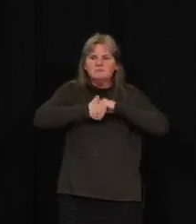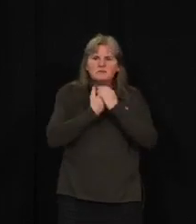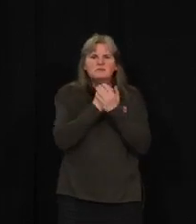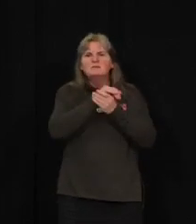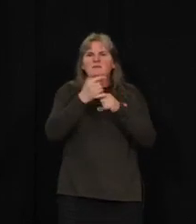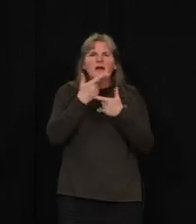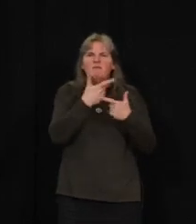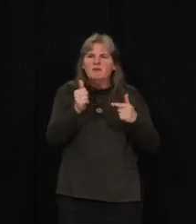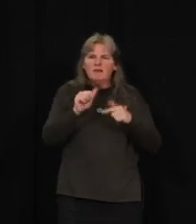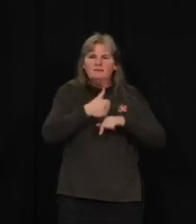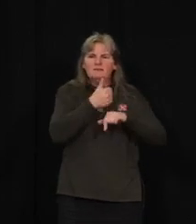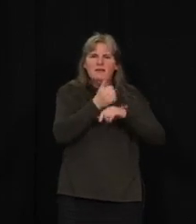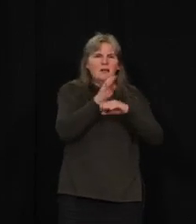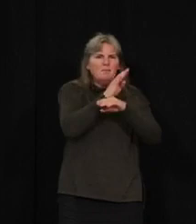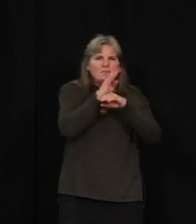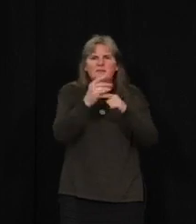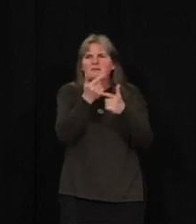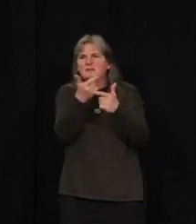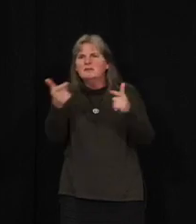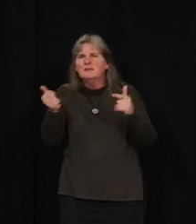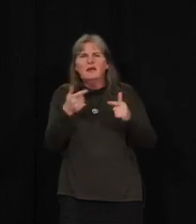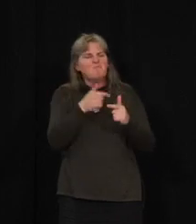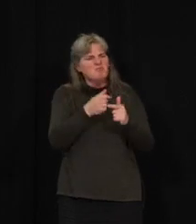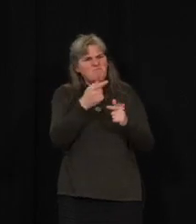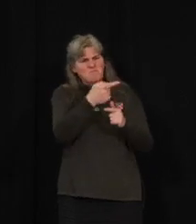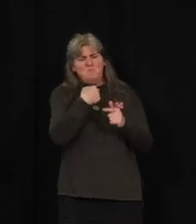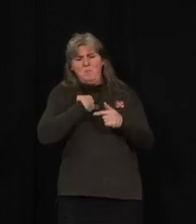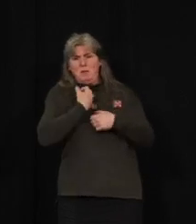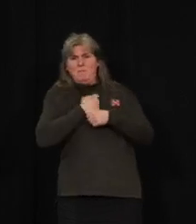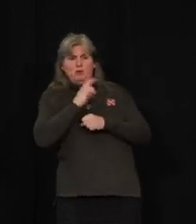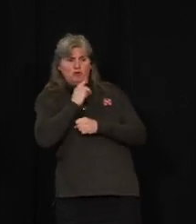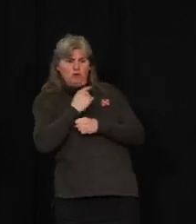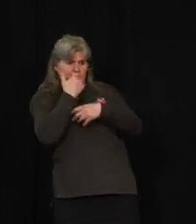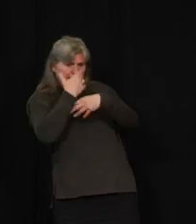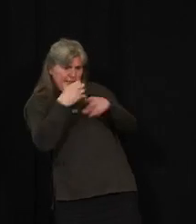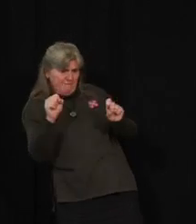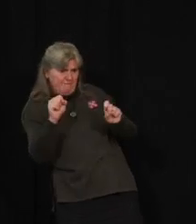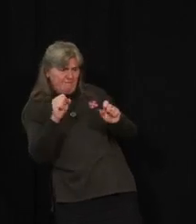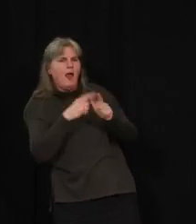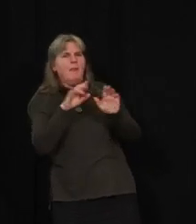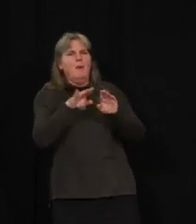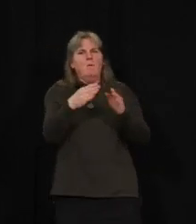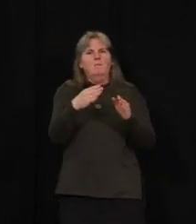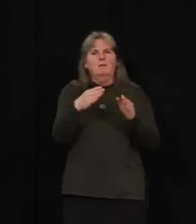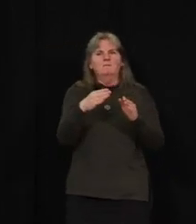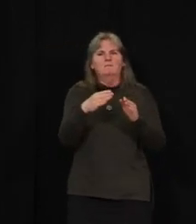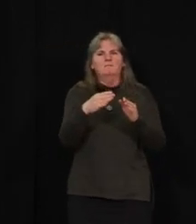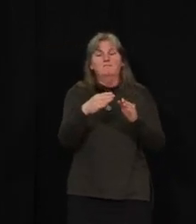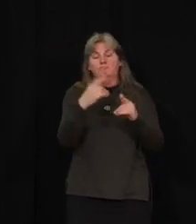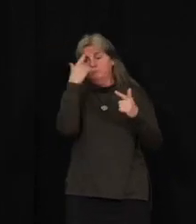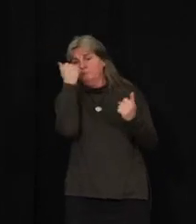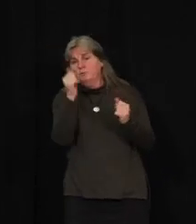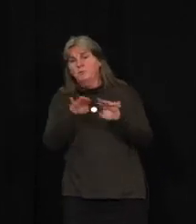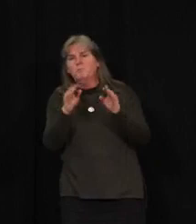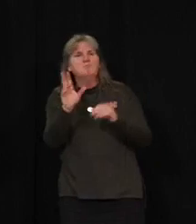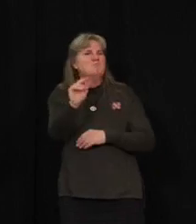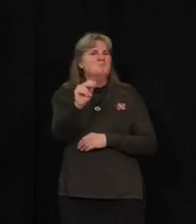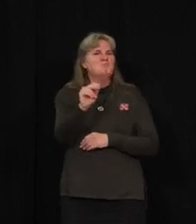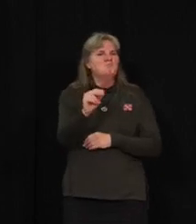At the businesses or services that are open. As we have noted previously, the business community has been phenomenally proactive and we